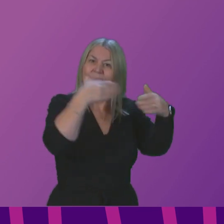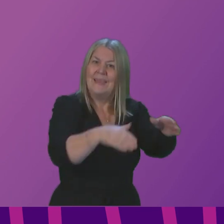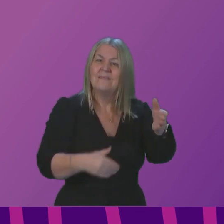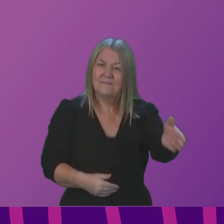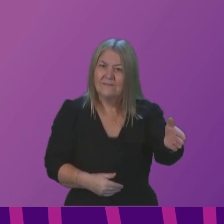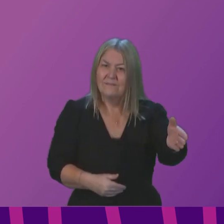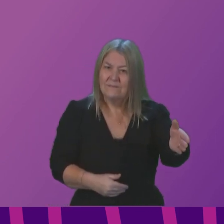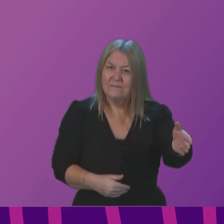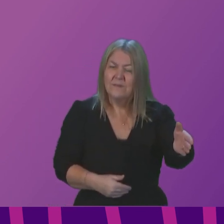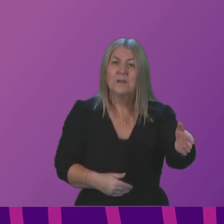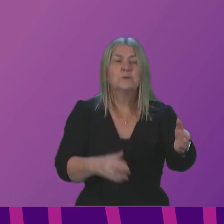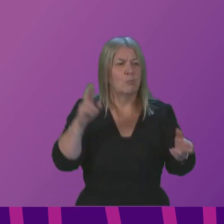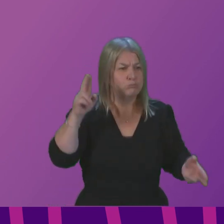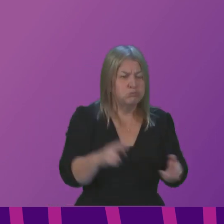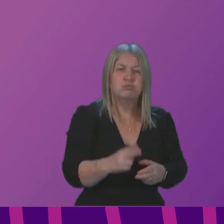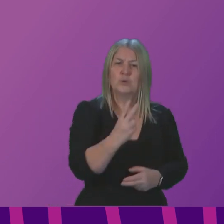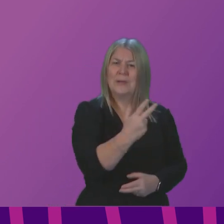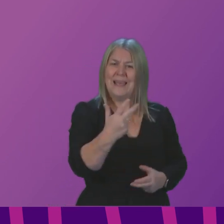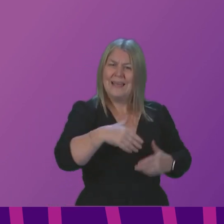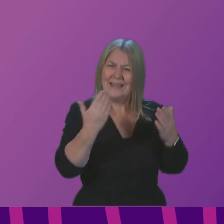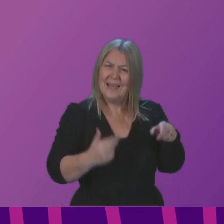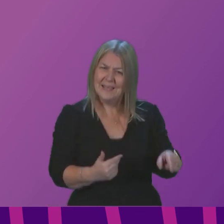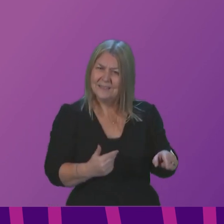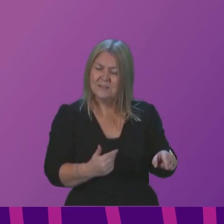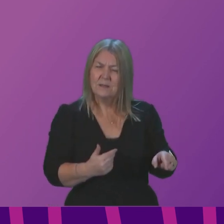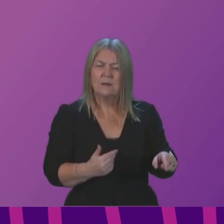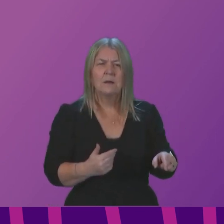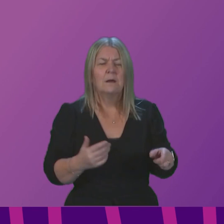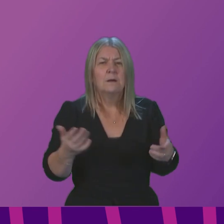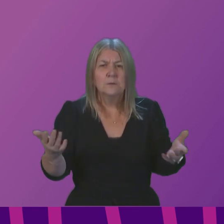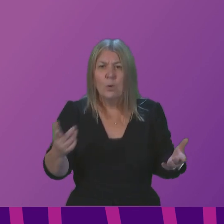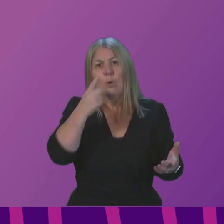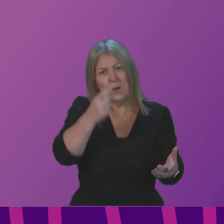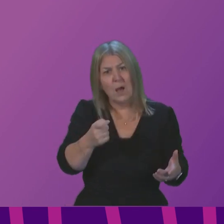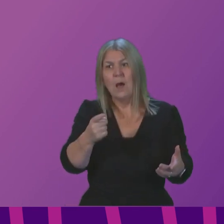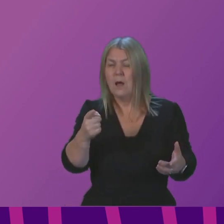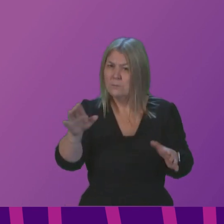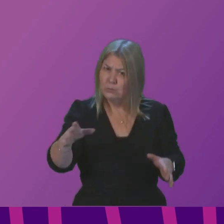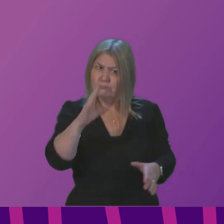28 days. Can the First Minister assure tenants that their rights on notice periods will not